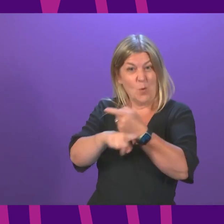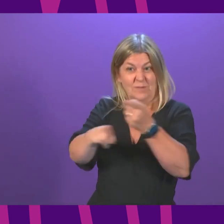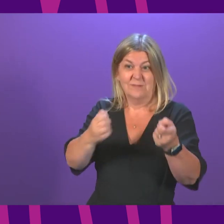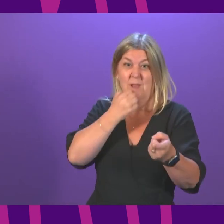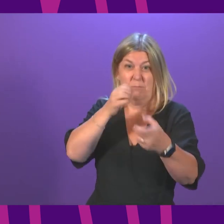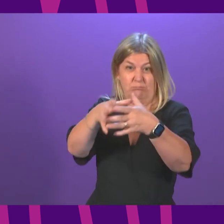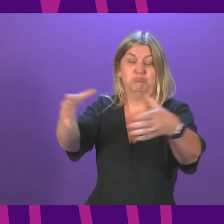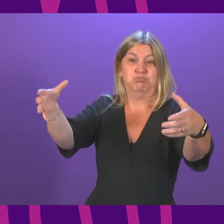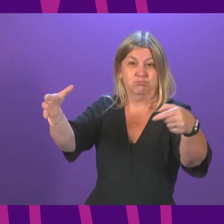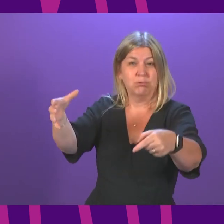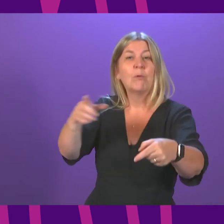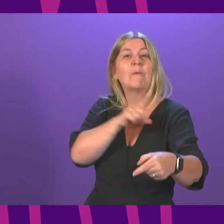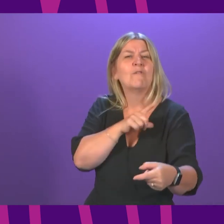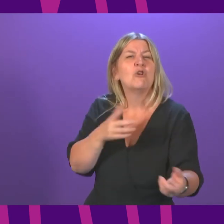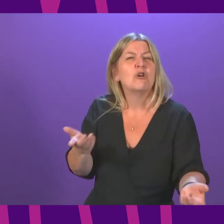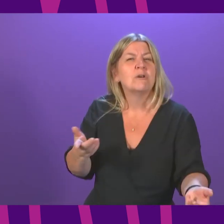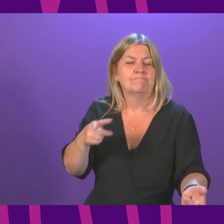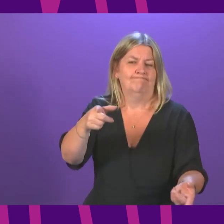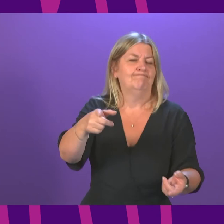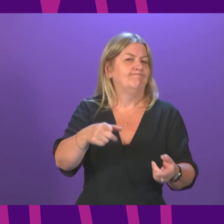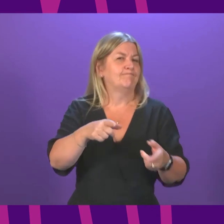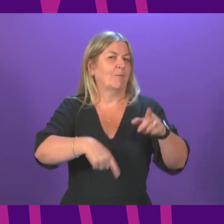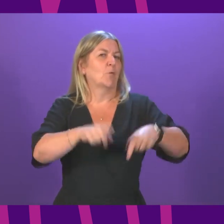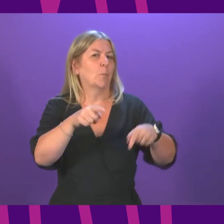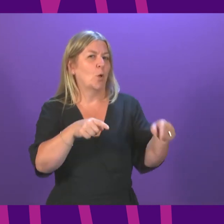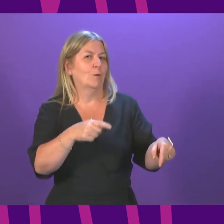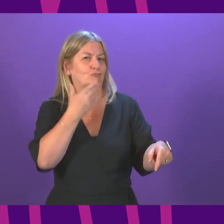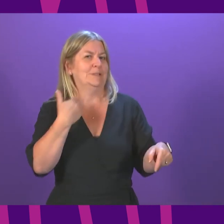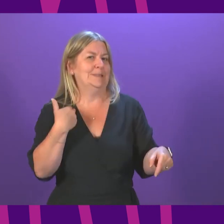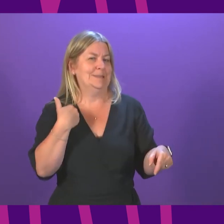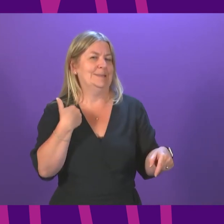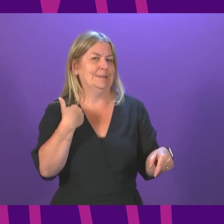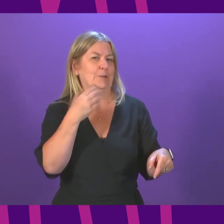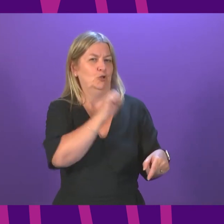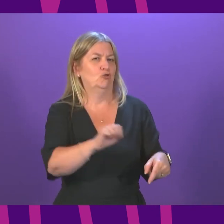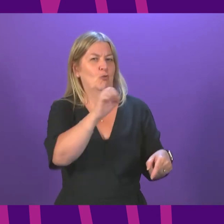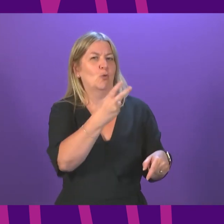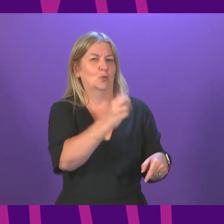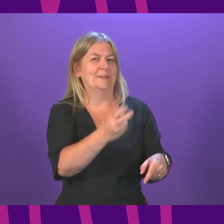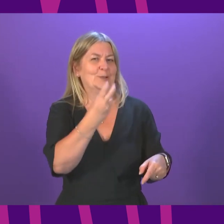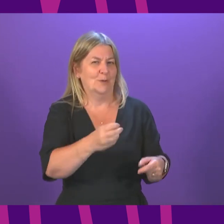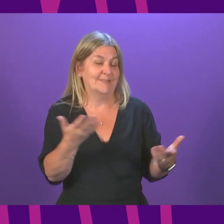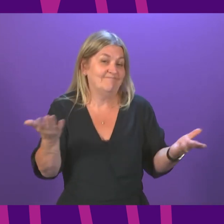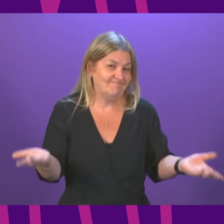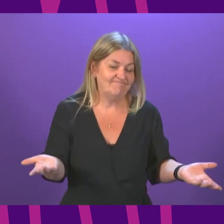Baillie and the Deputy First Minister for taking on board my colleague Gillian Mackay’s suggestion.